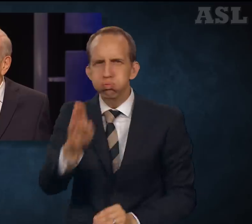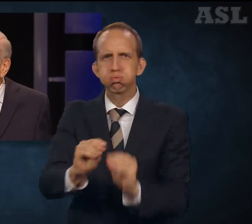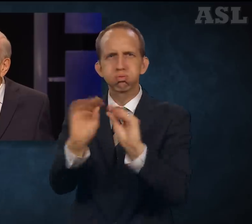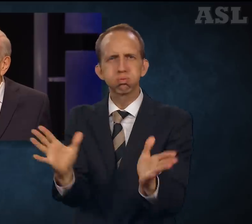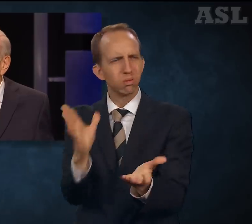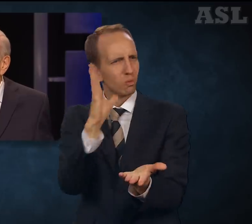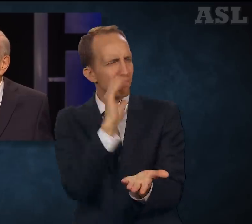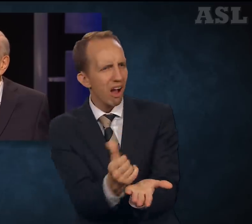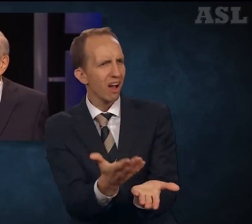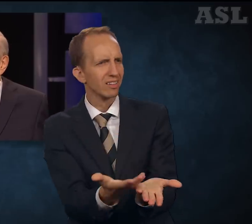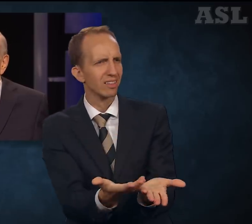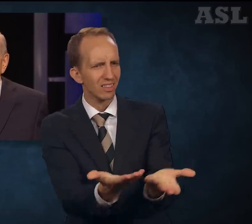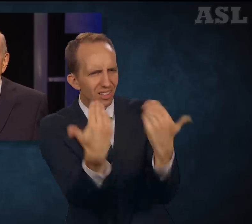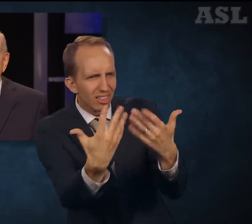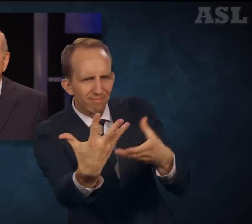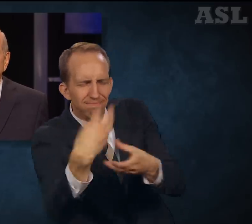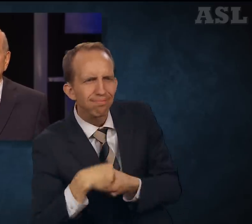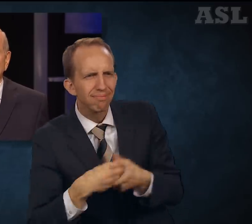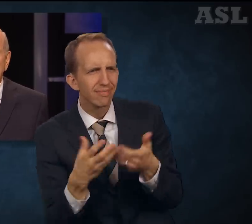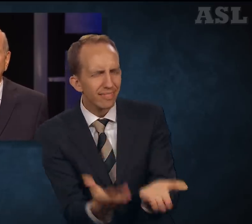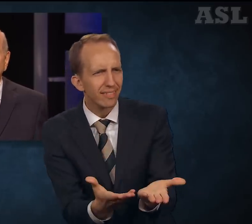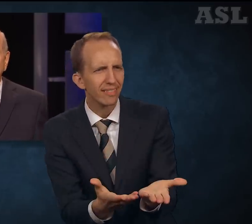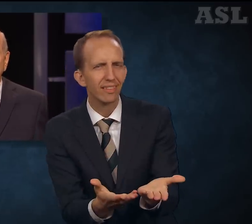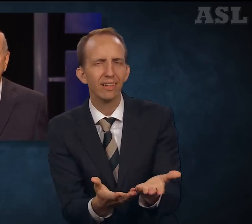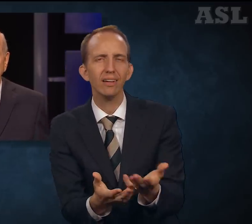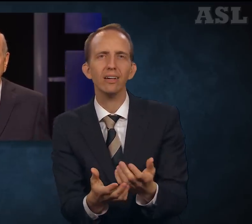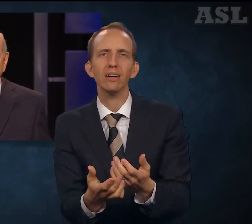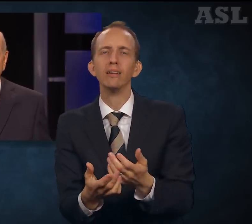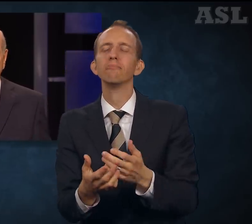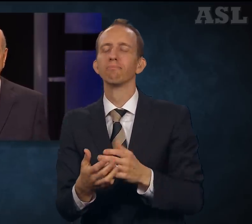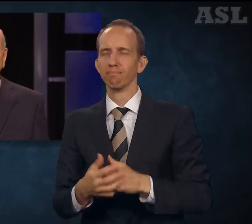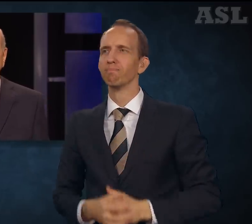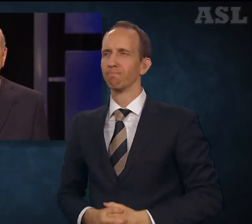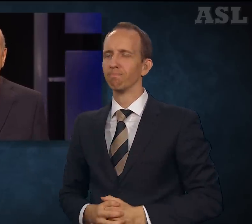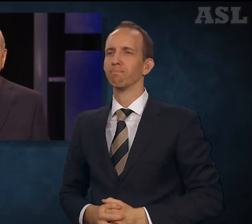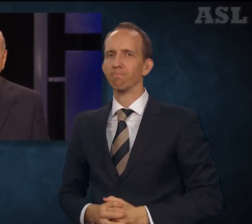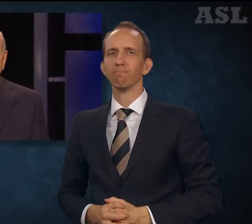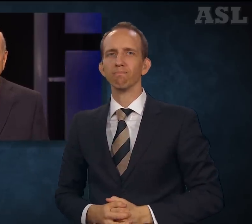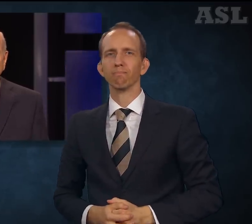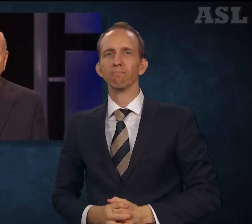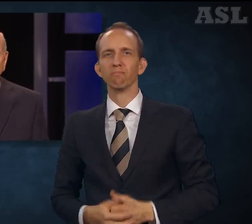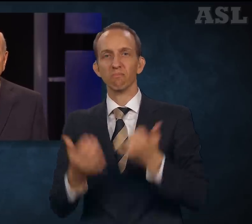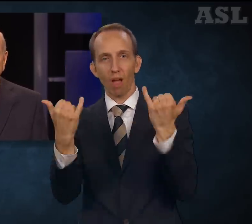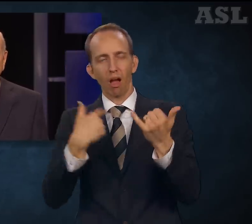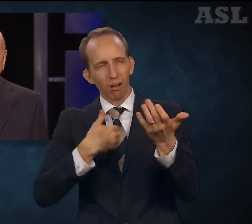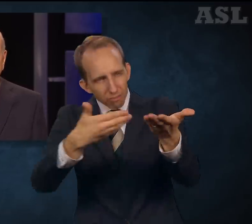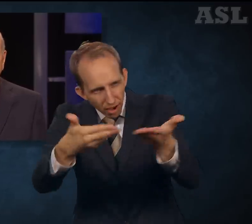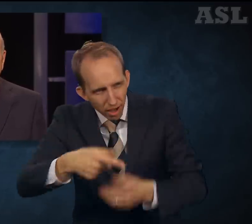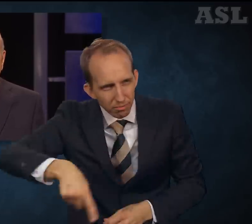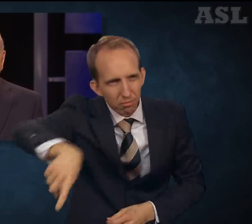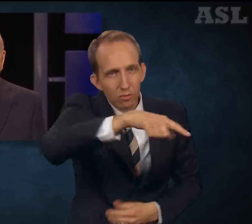ENLISTING THEM TO